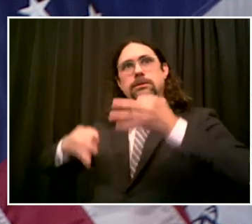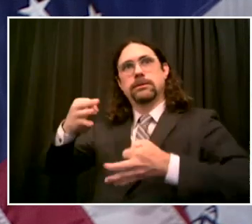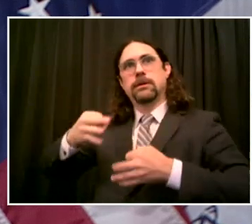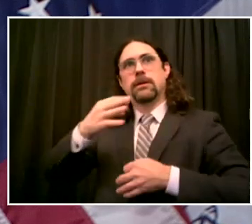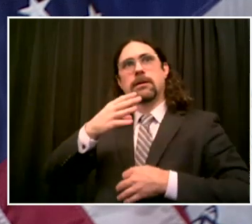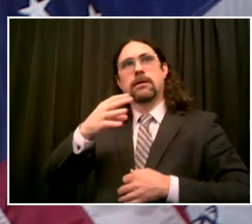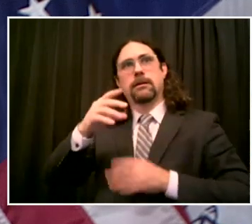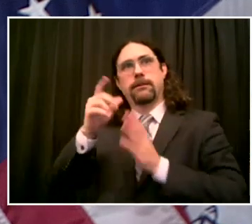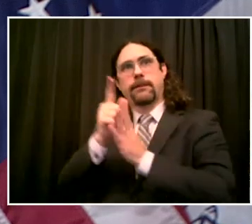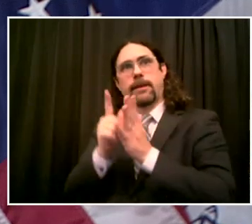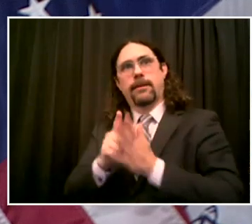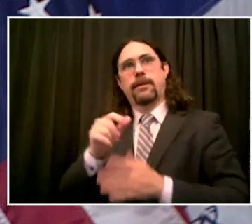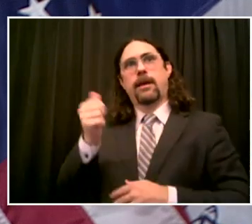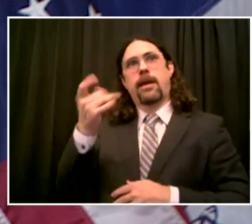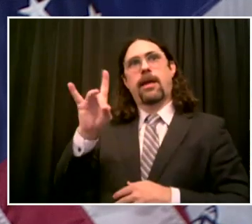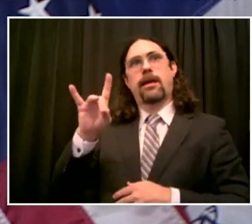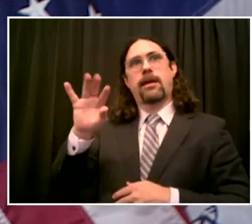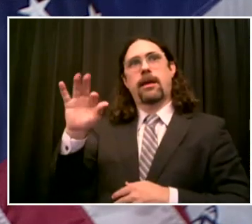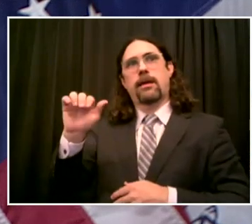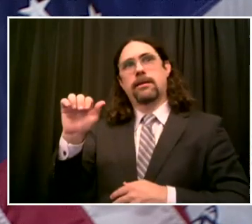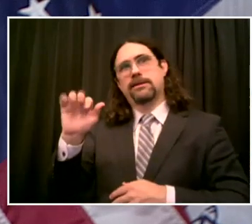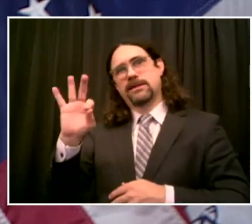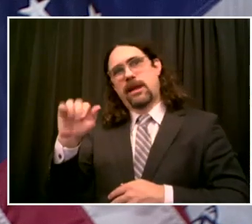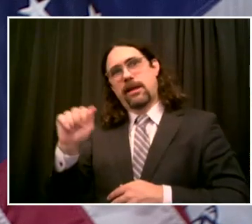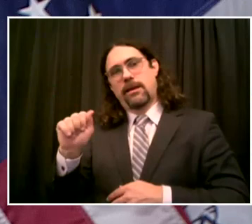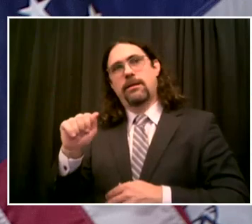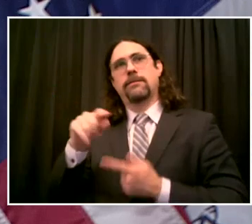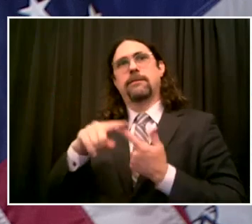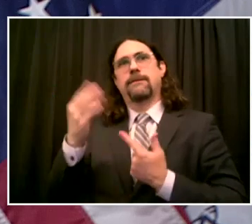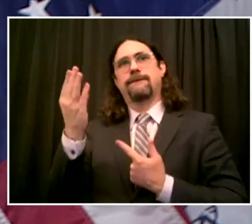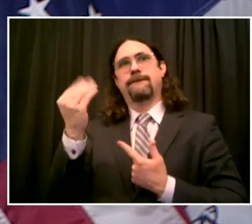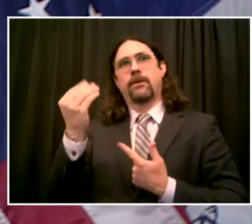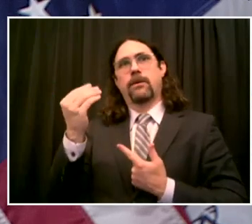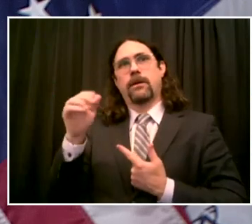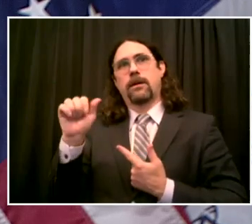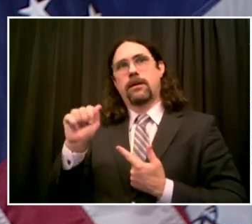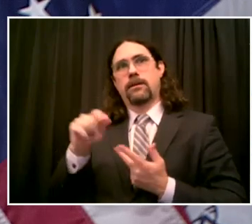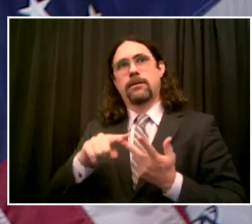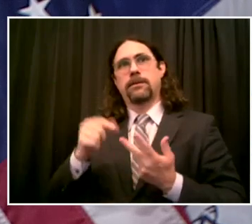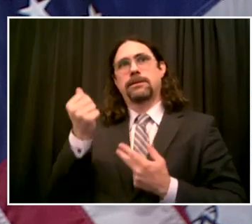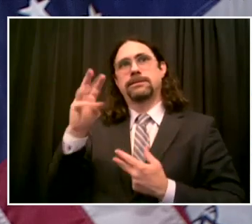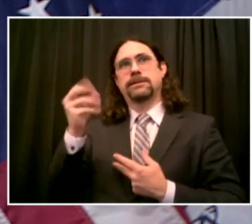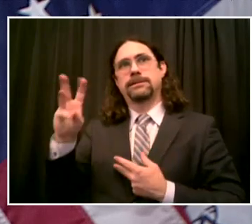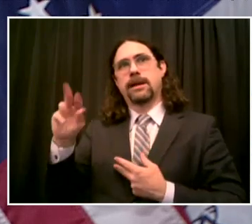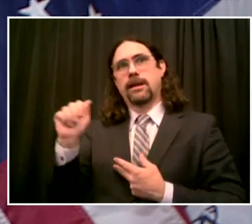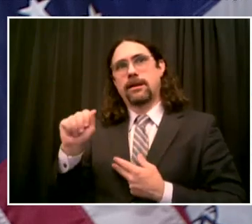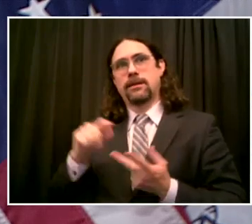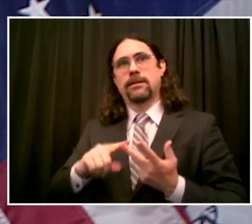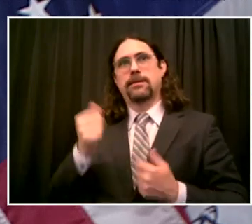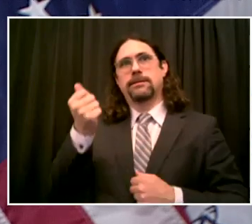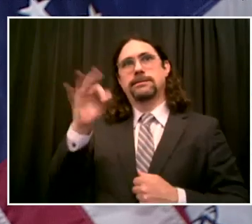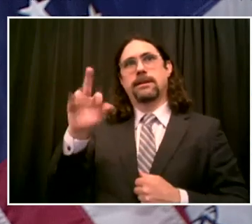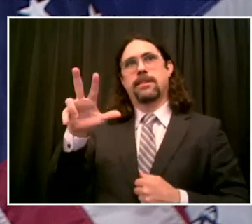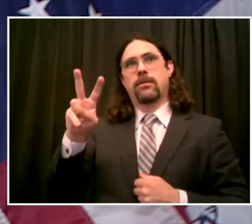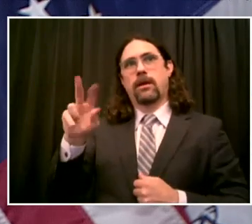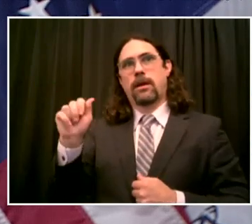SIGNINGS FOR SEVEN BILLS,